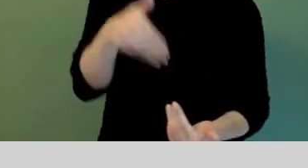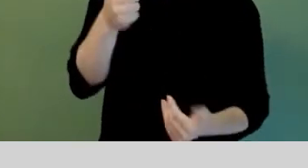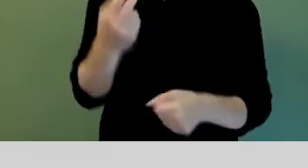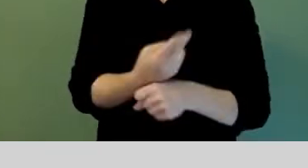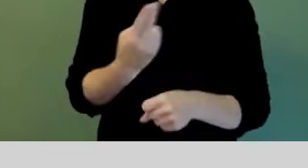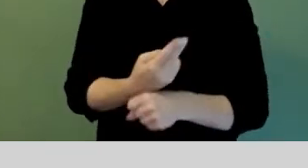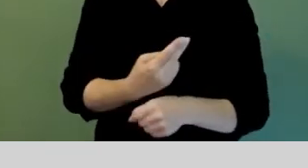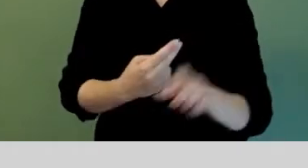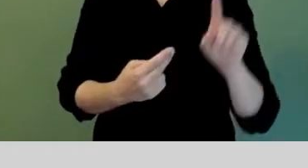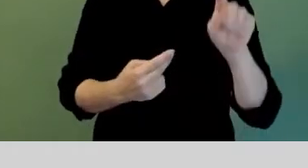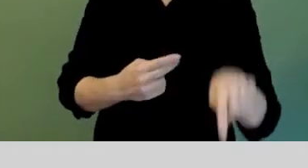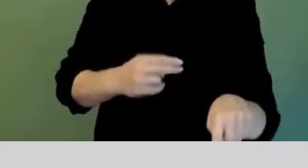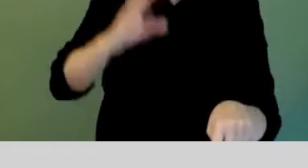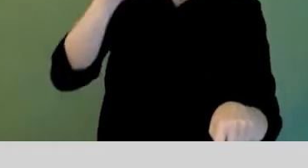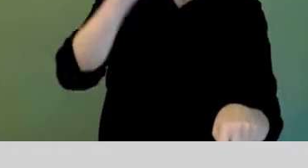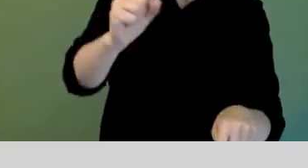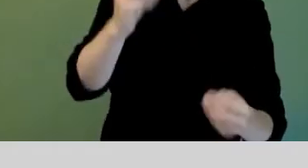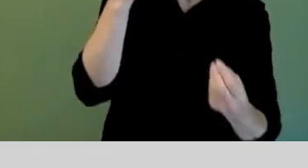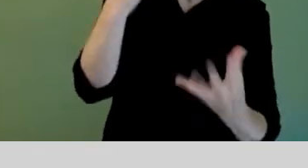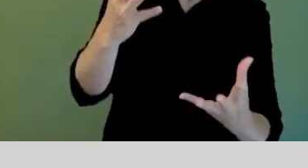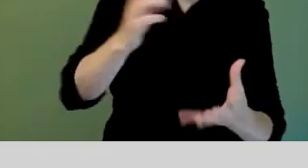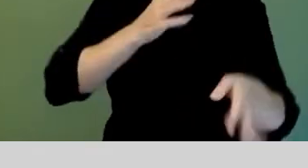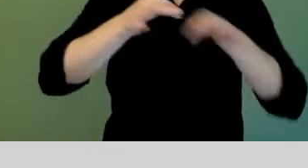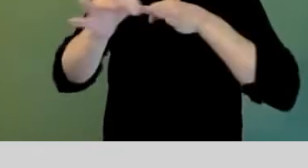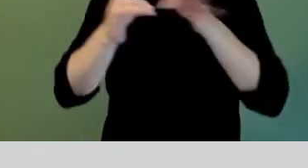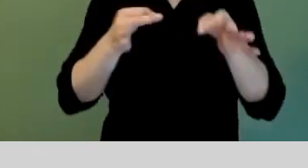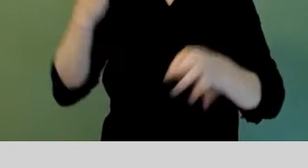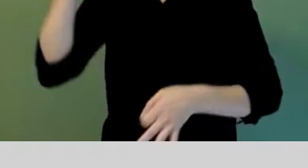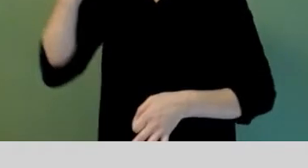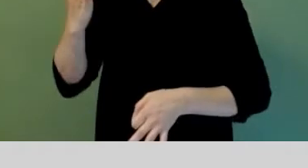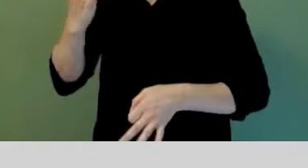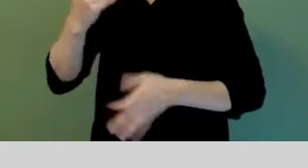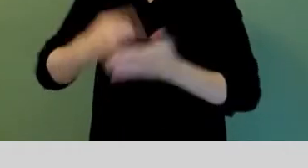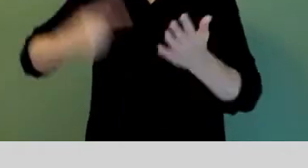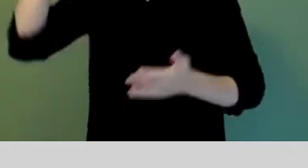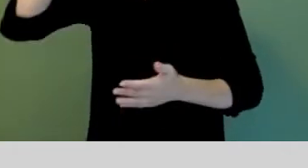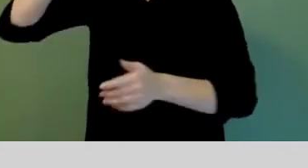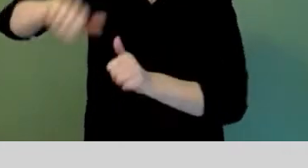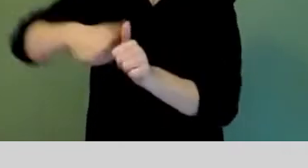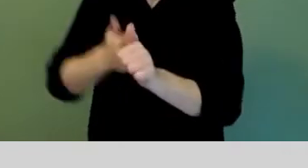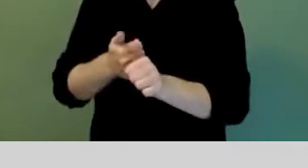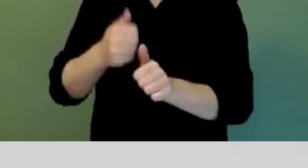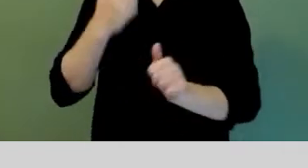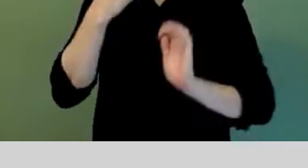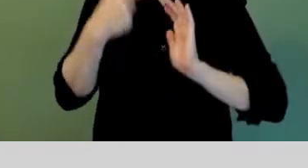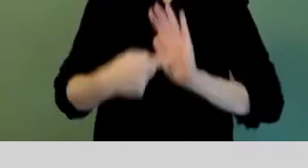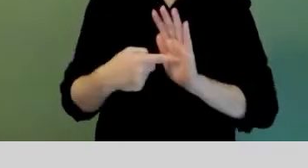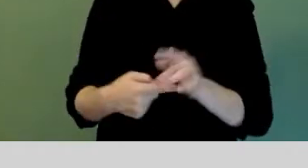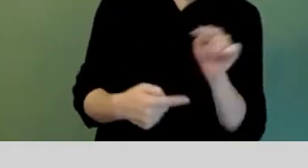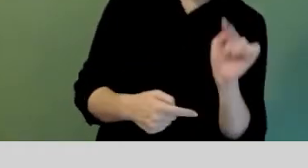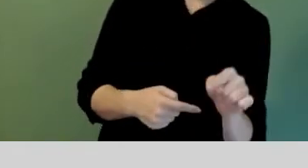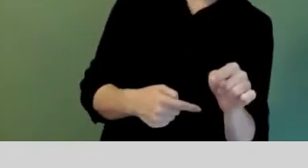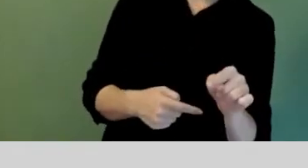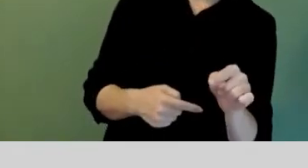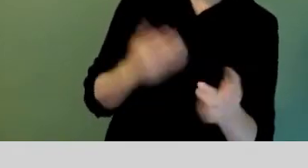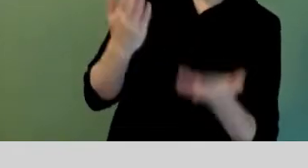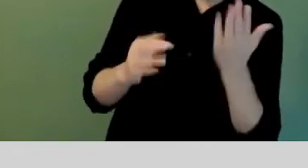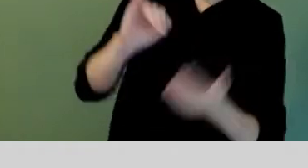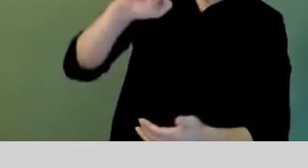It covers a lot of the thinking around Python at the time like this here, the idea that there might be a JIT compiler in Python at some points.